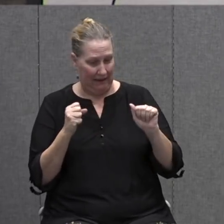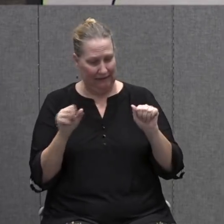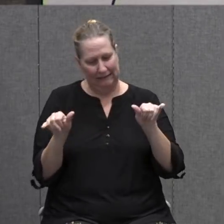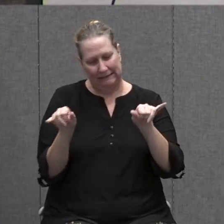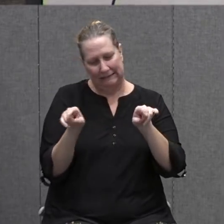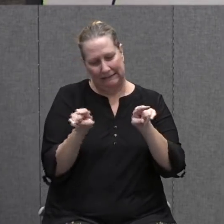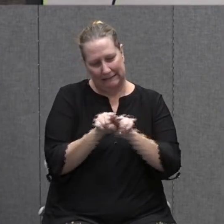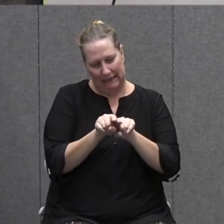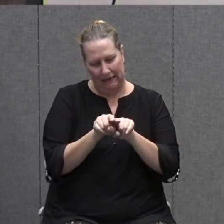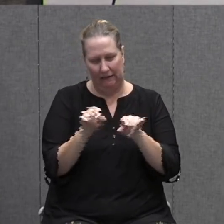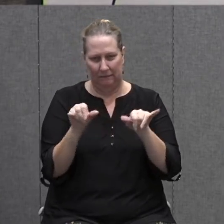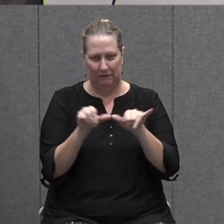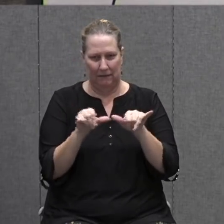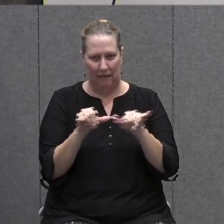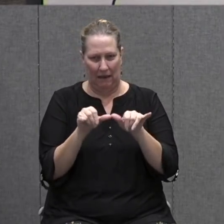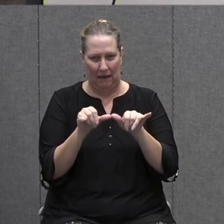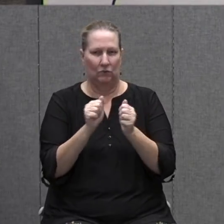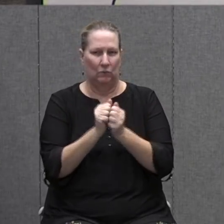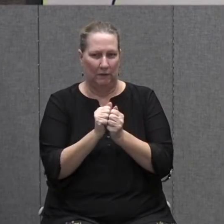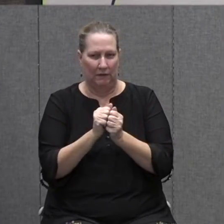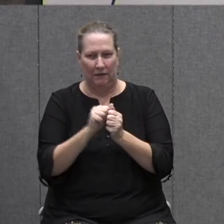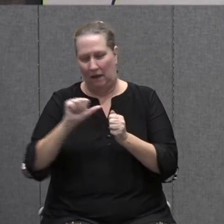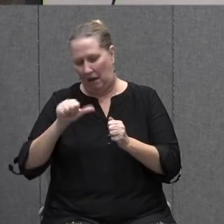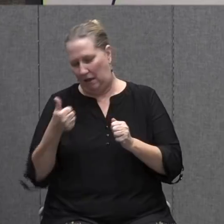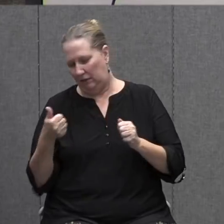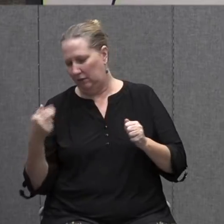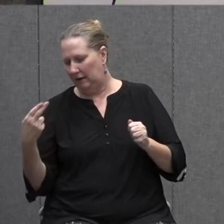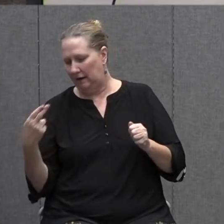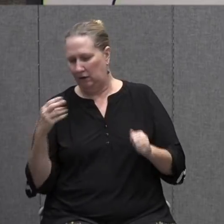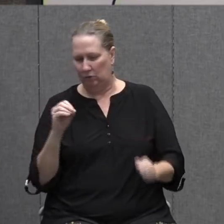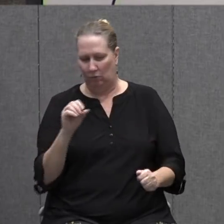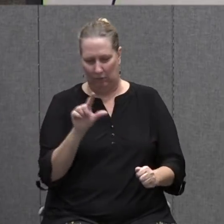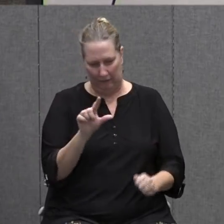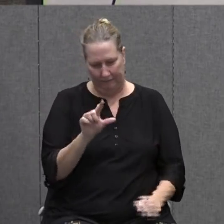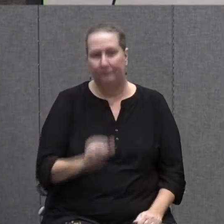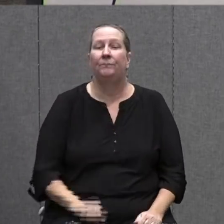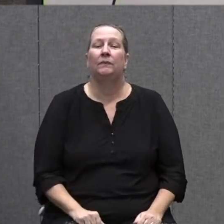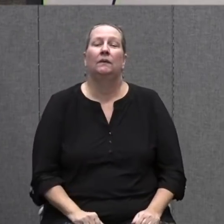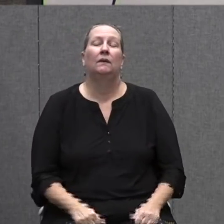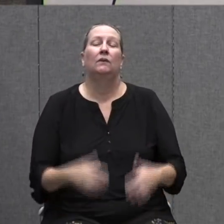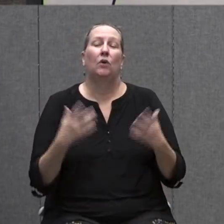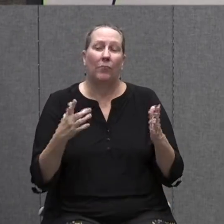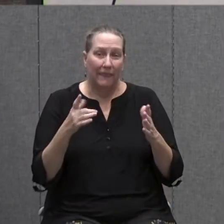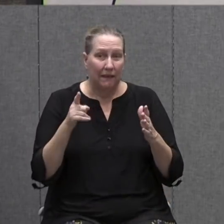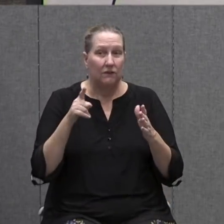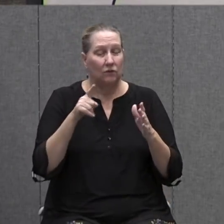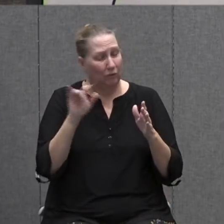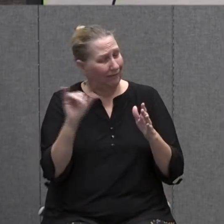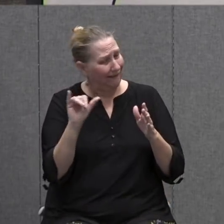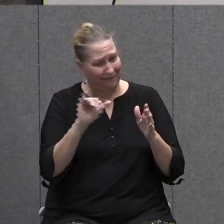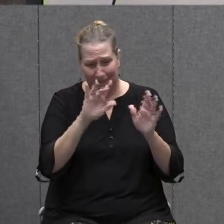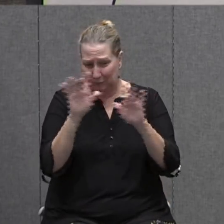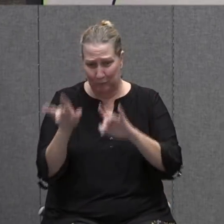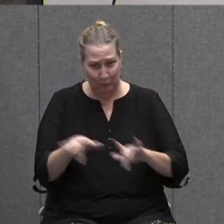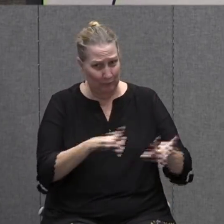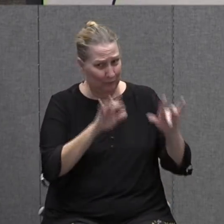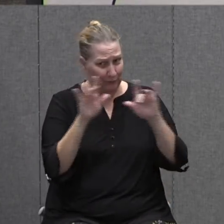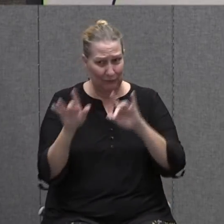And again, these are codes and patterns that we use to communicate letters, numbers, and images.